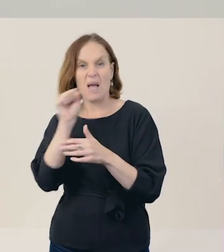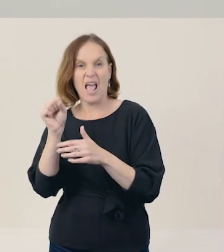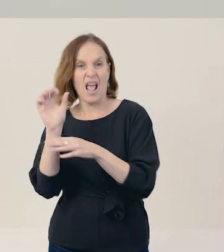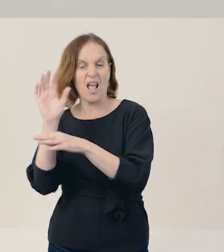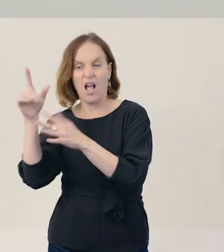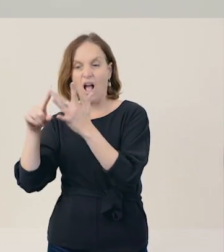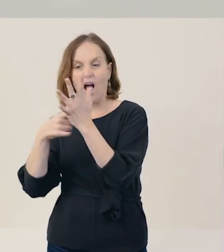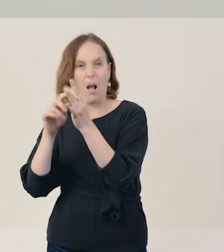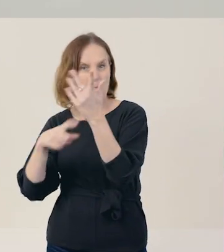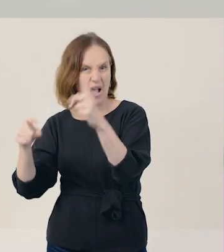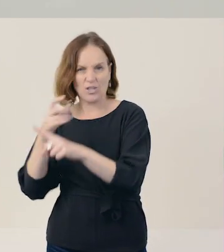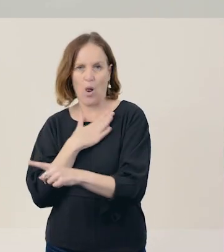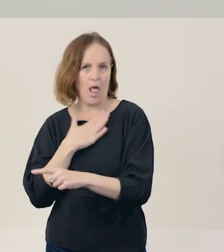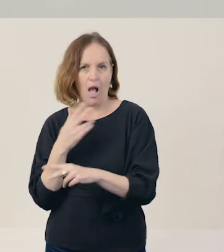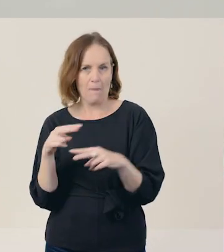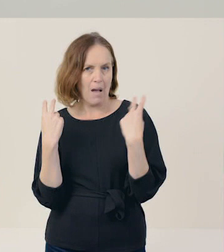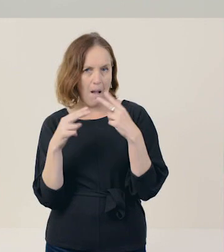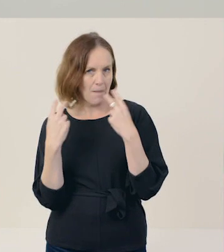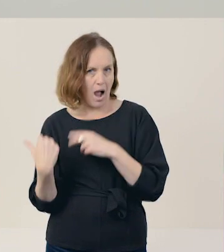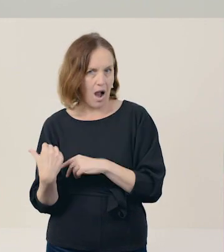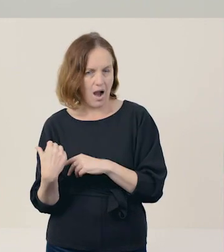I think the language used by the author, Banjo Patterson,